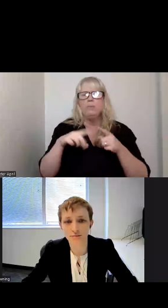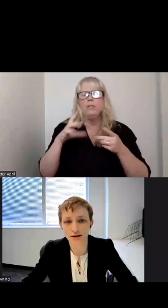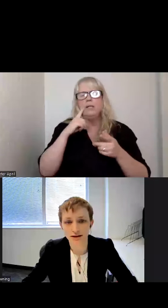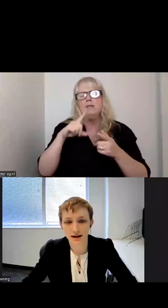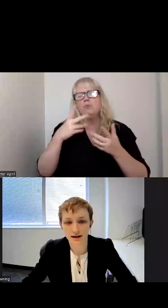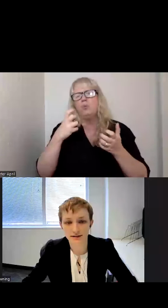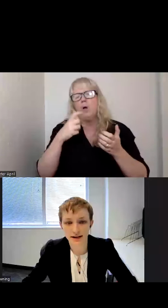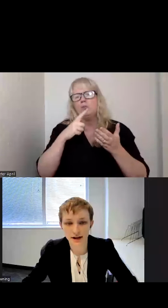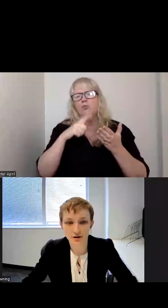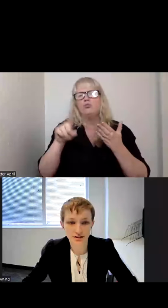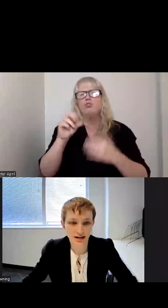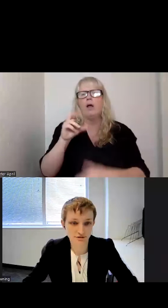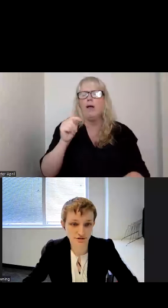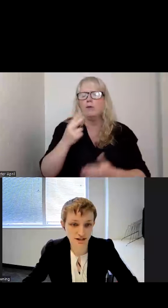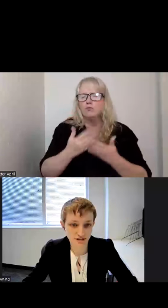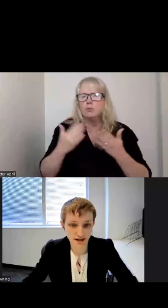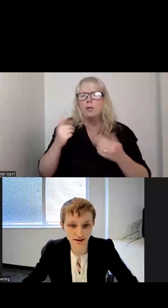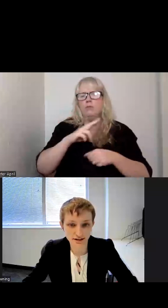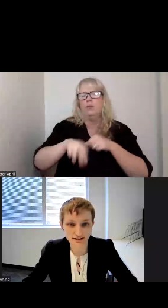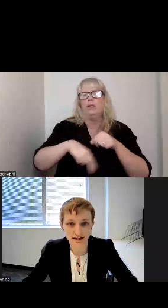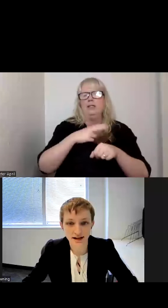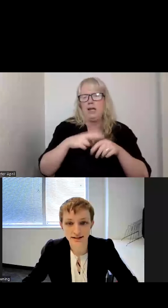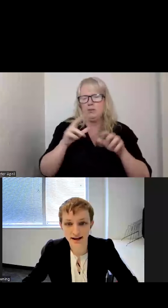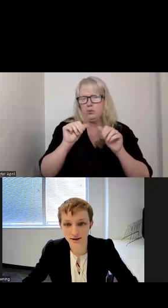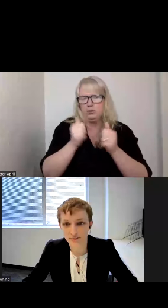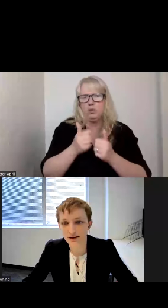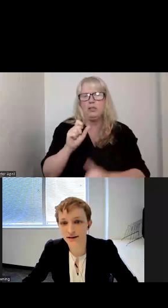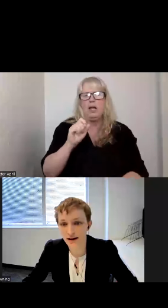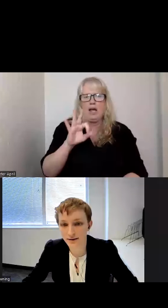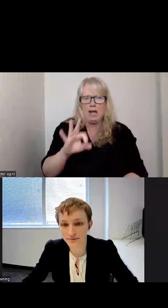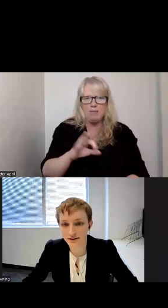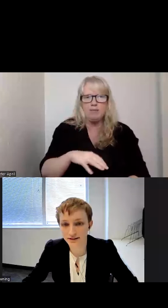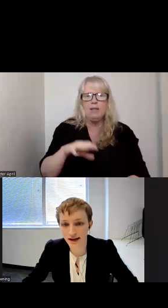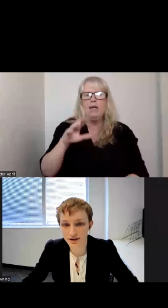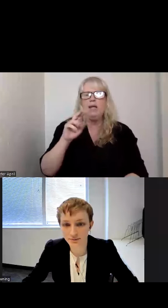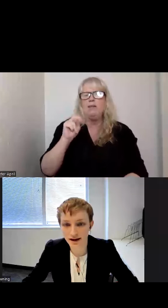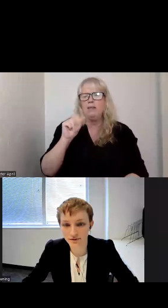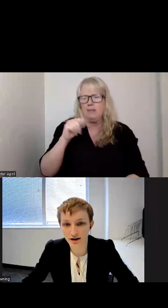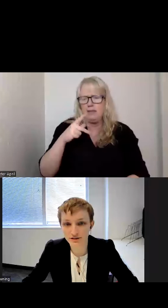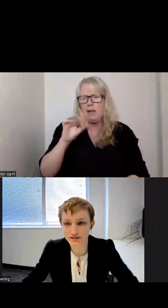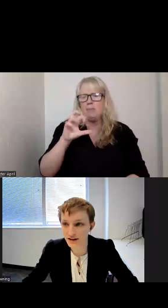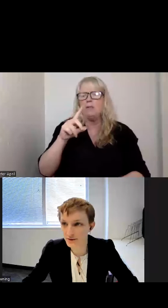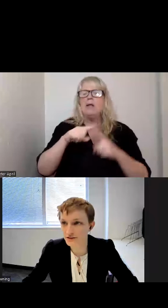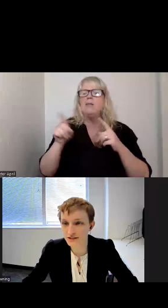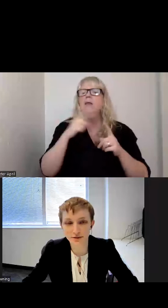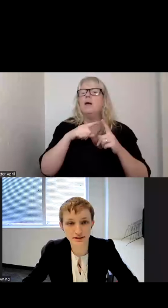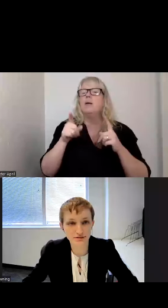FROM THE NATIONAL ASSOCIATIONS OF COUNTIES AND THE DISABILITIES